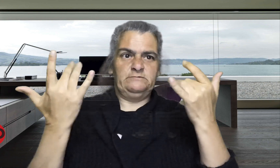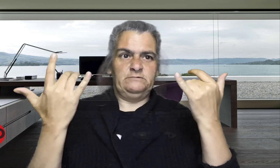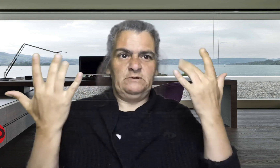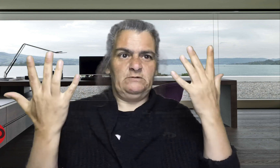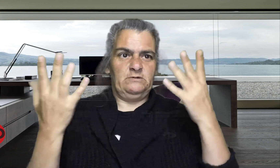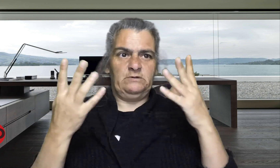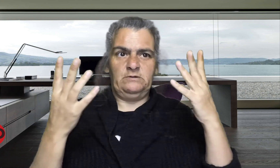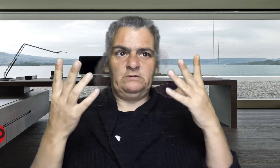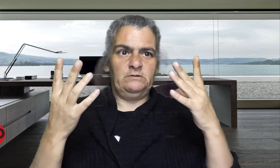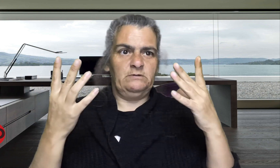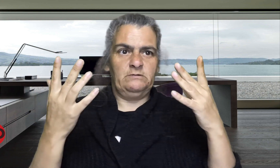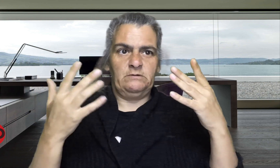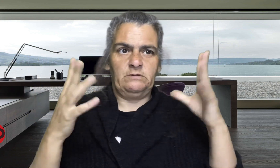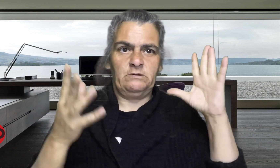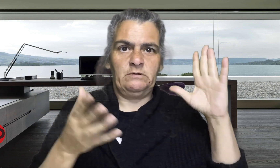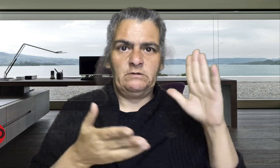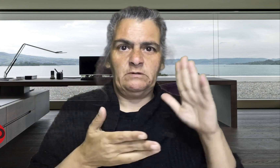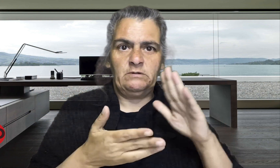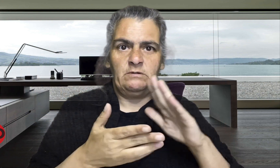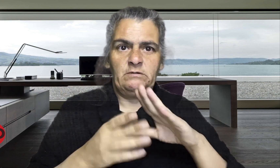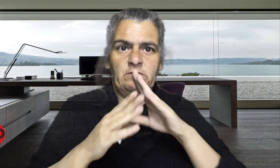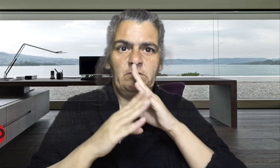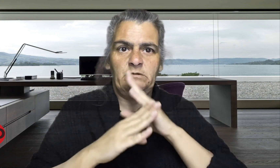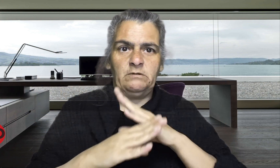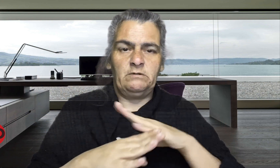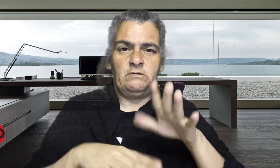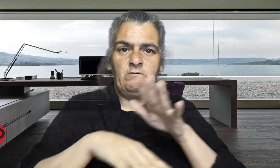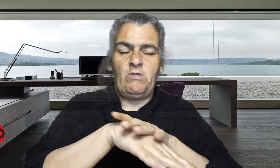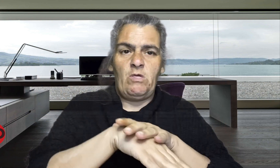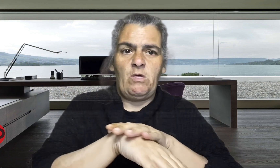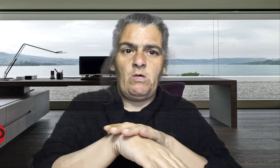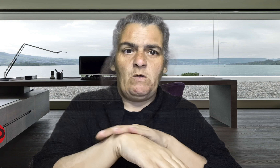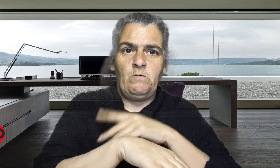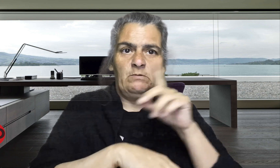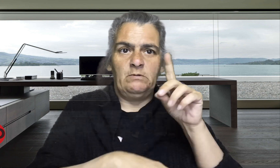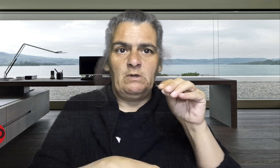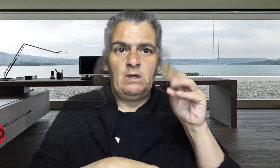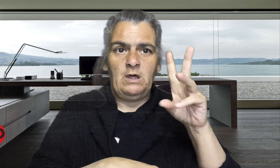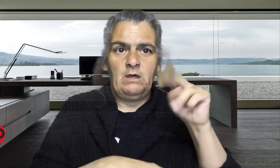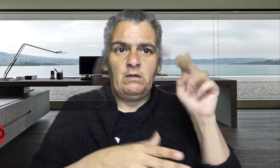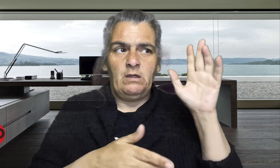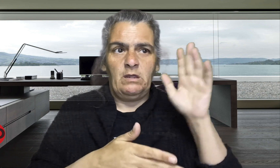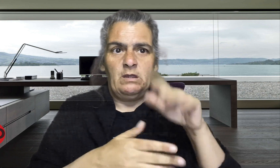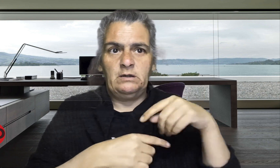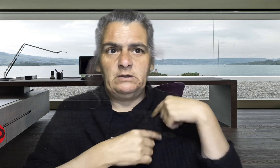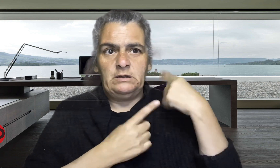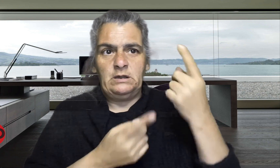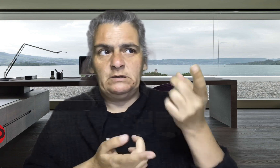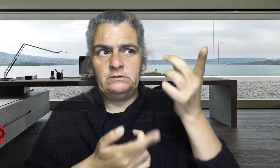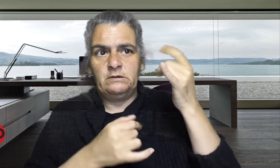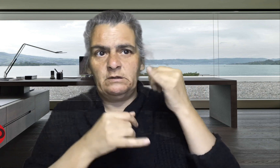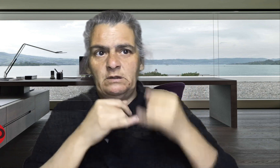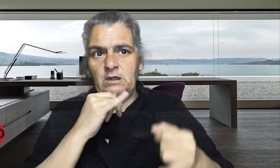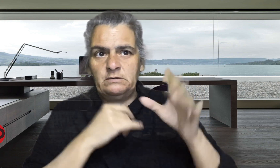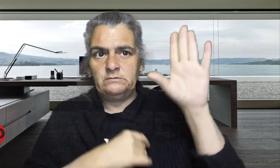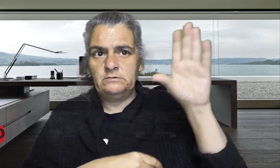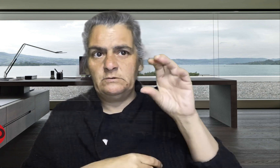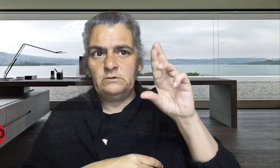momentum, activity and progress have considerably slowed down especially